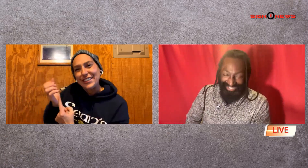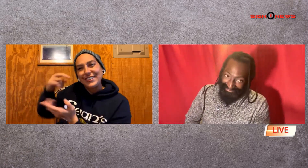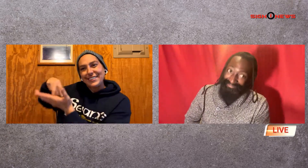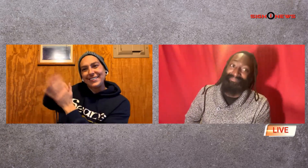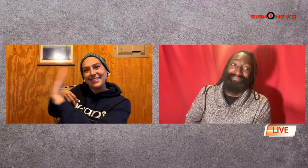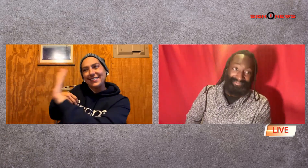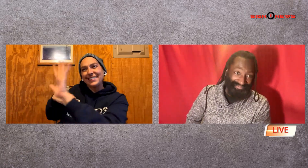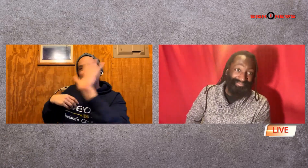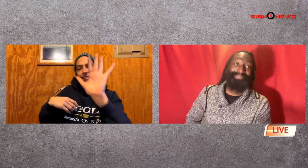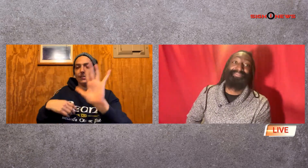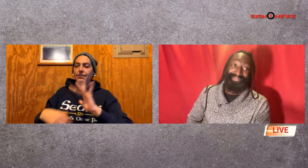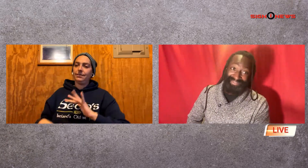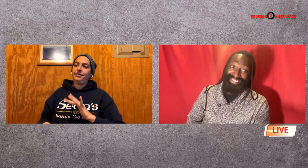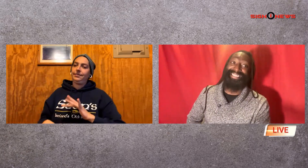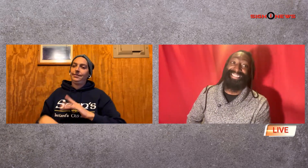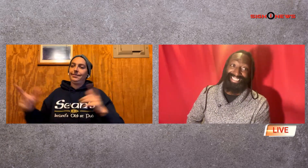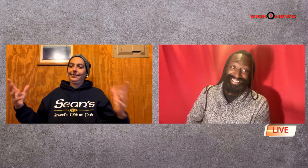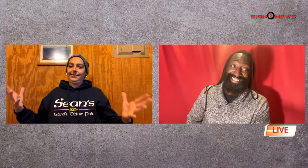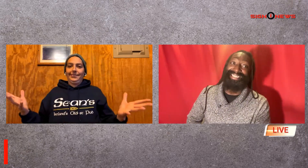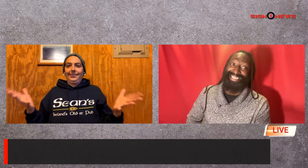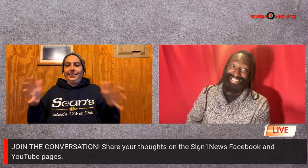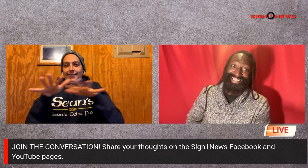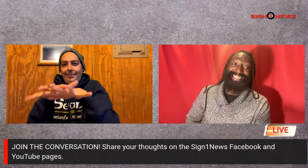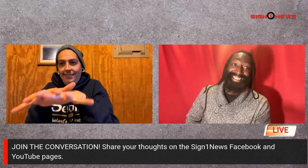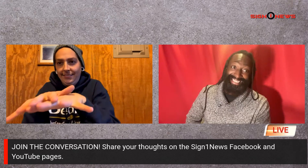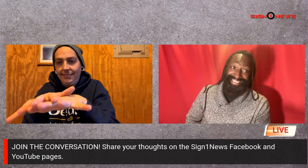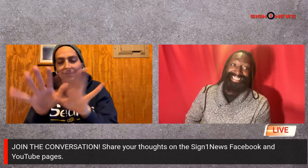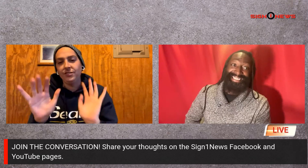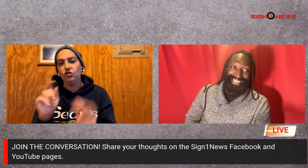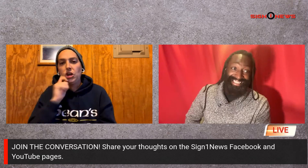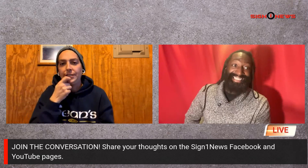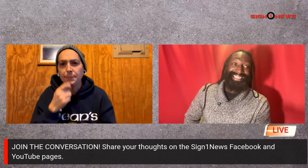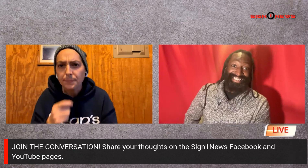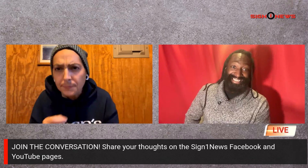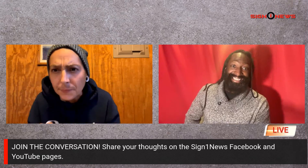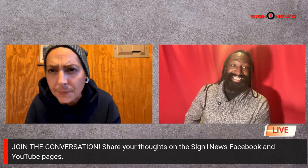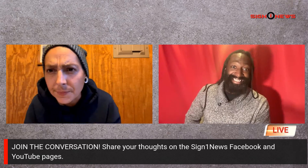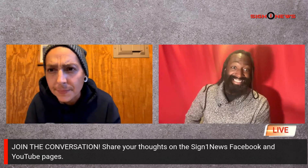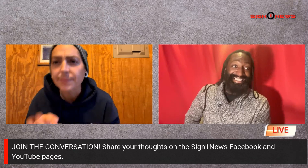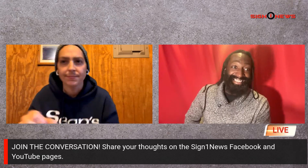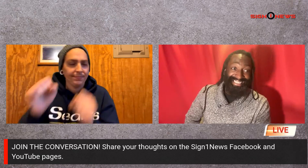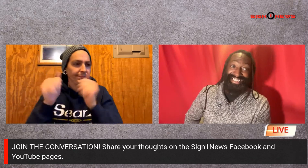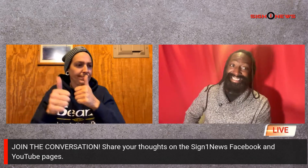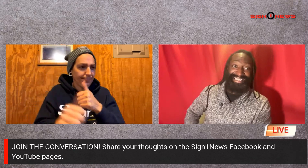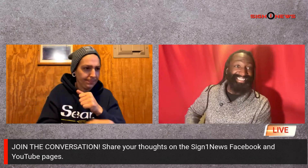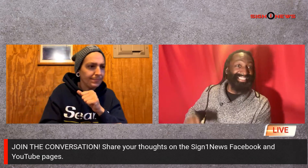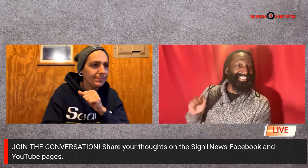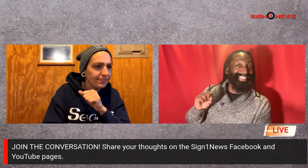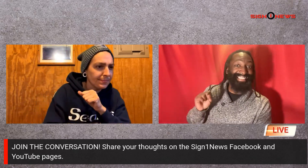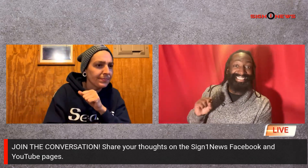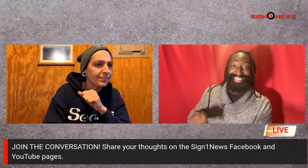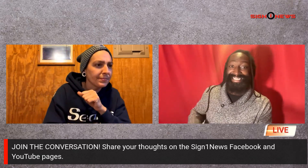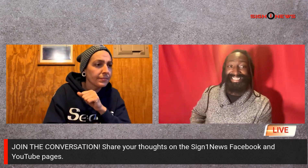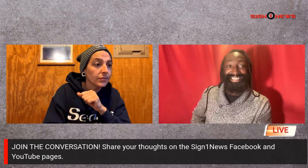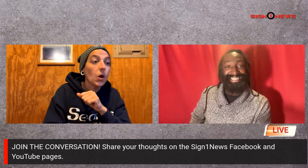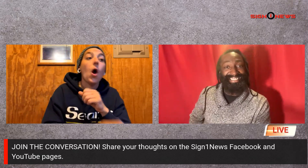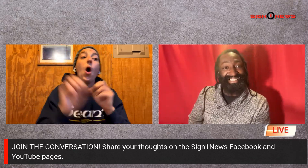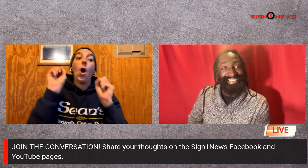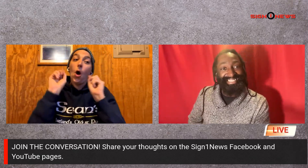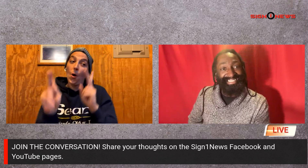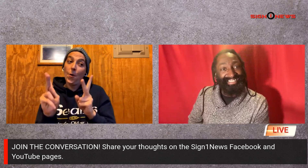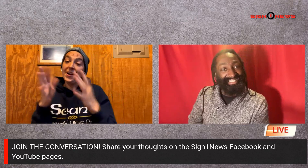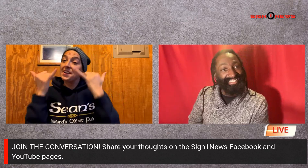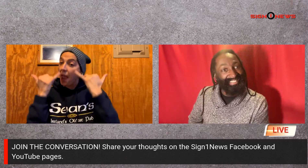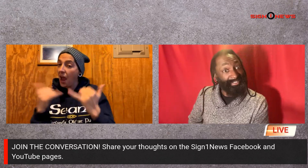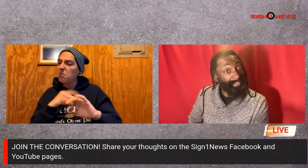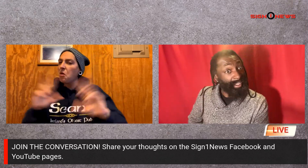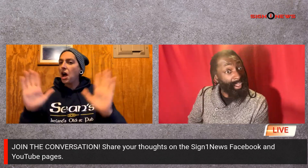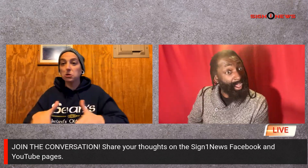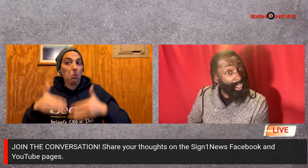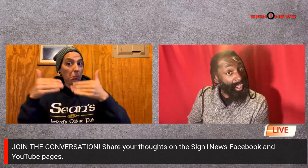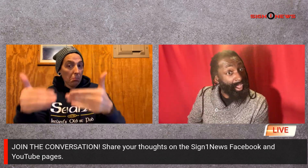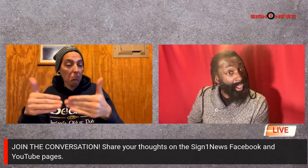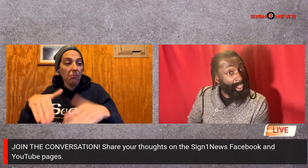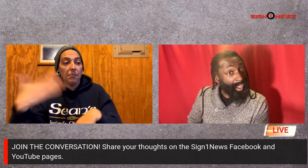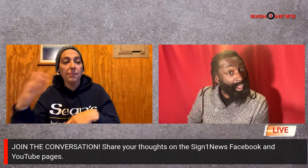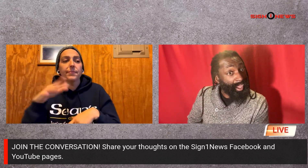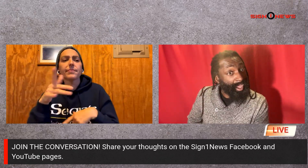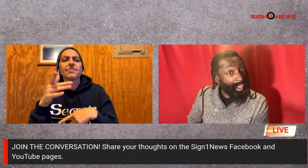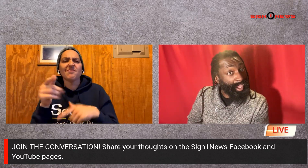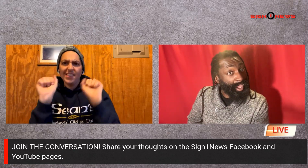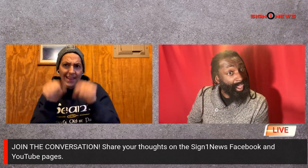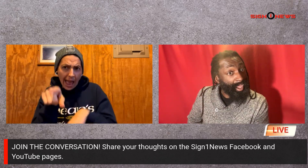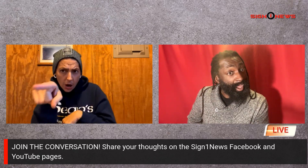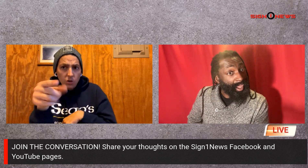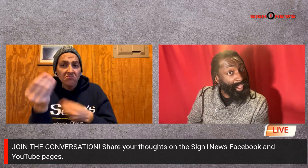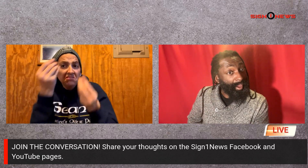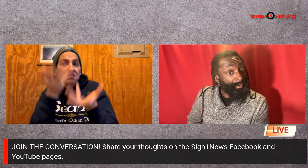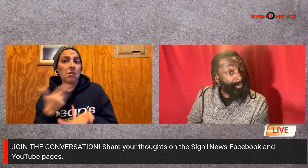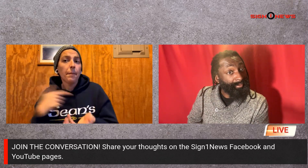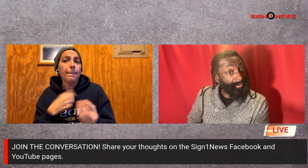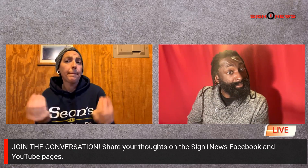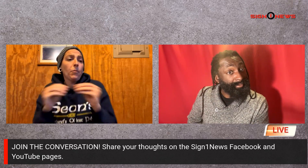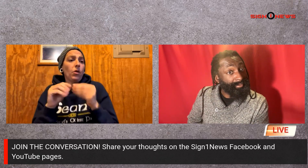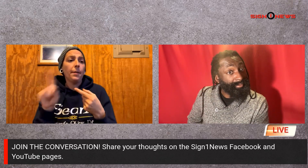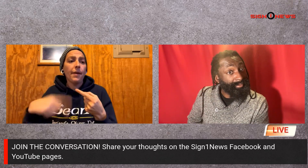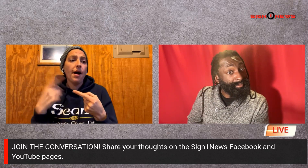and where they're from that's pretty cool that's awesome okay so the next question is